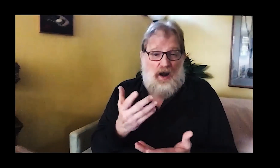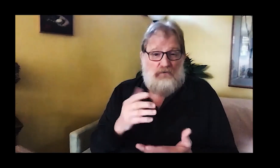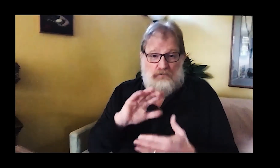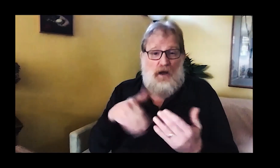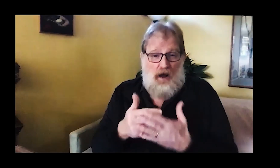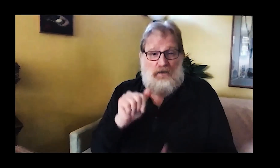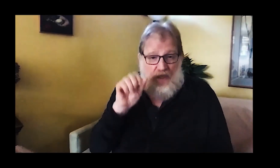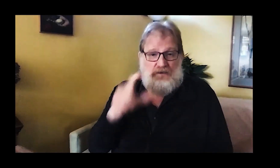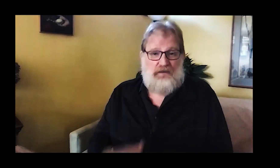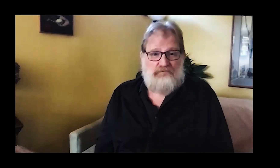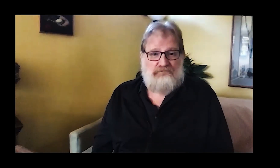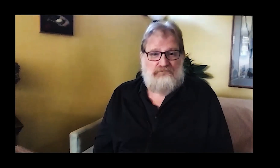I would have to say all of ASL.